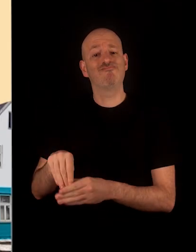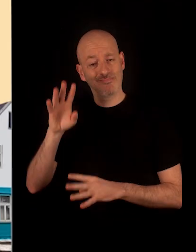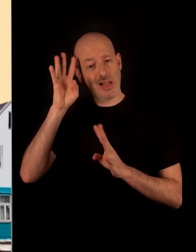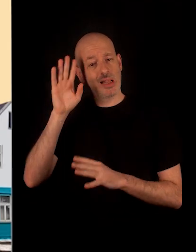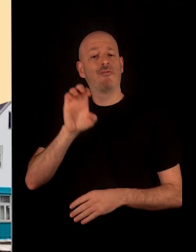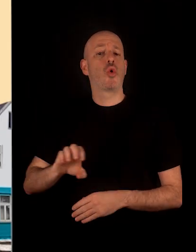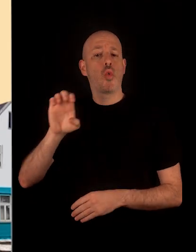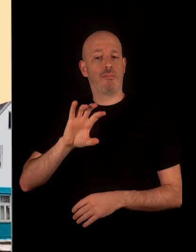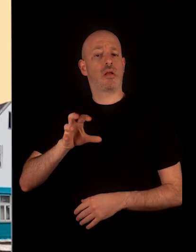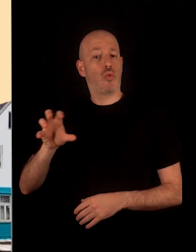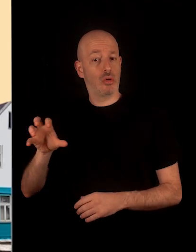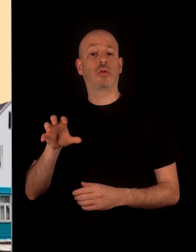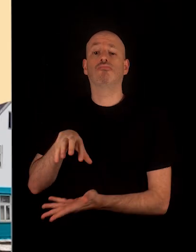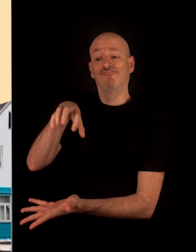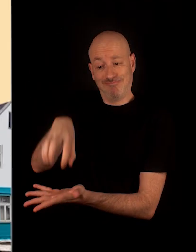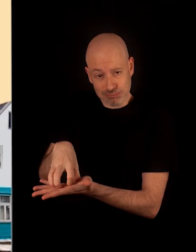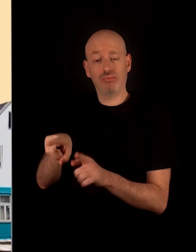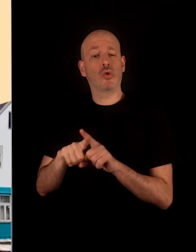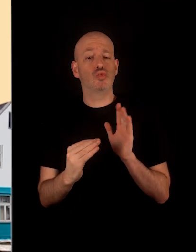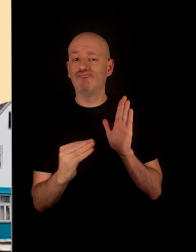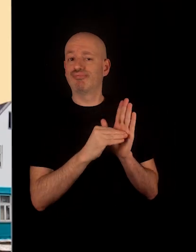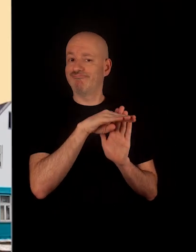Here we give you an overview of the table of contents of this call.